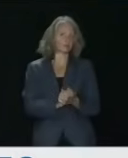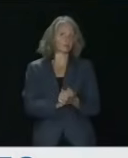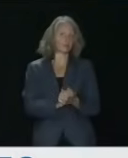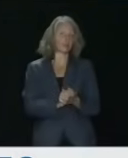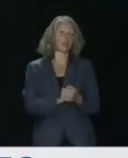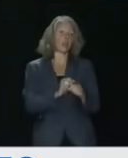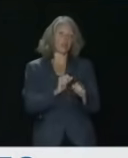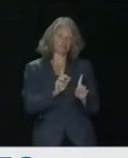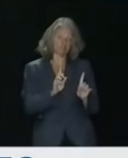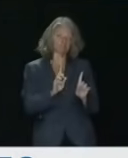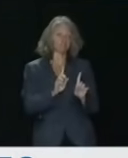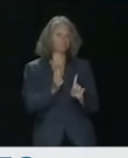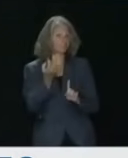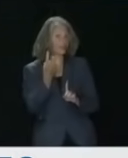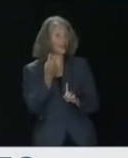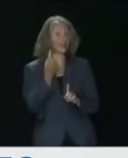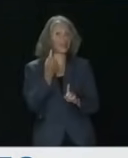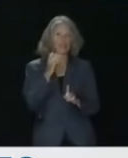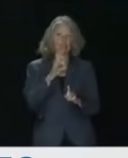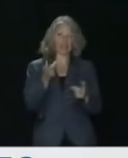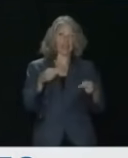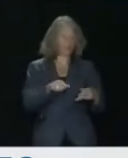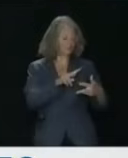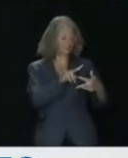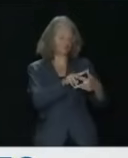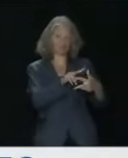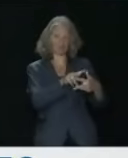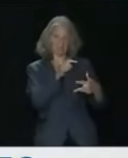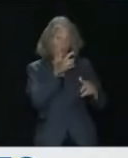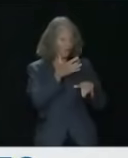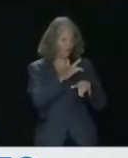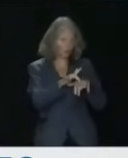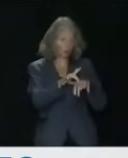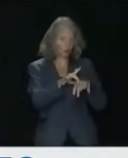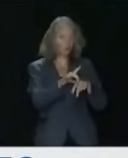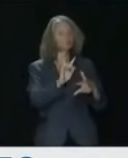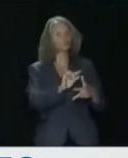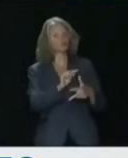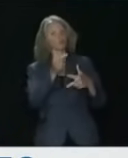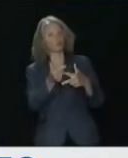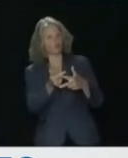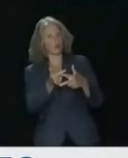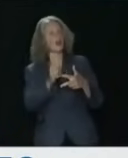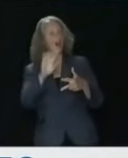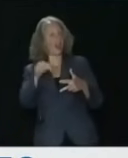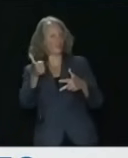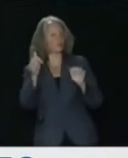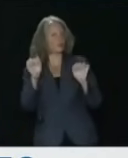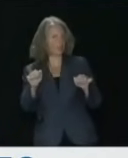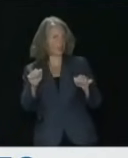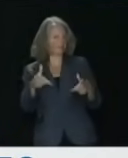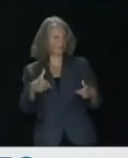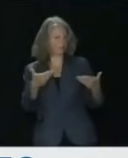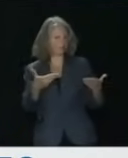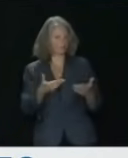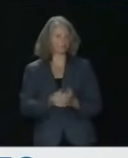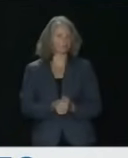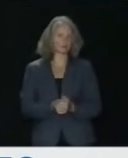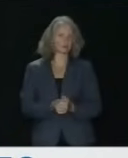OFFERED THE SAME mRNA VACCINE FOR THEIR SECOND DOSE.